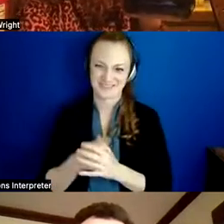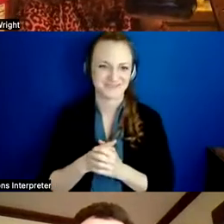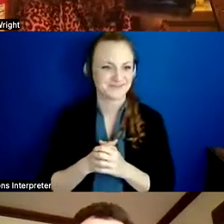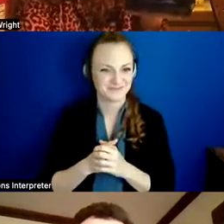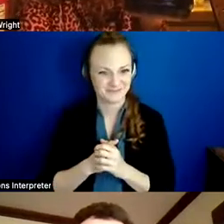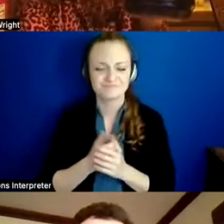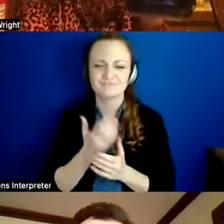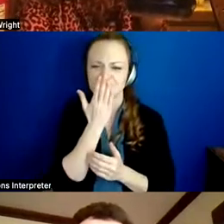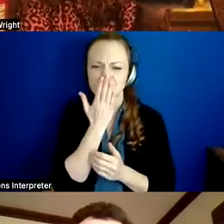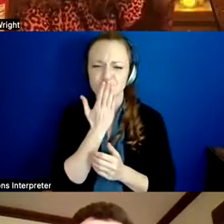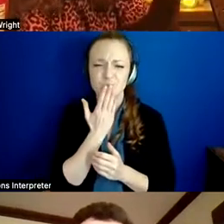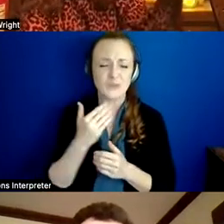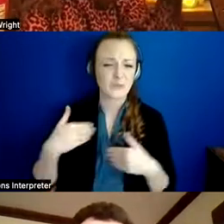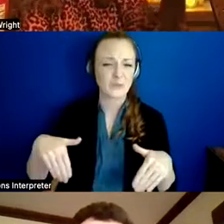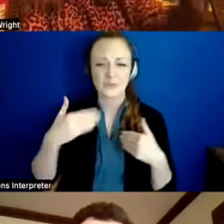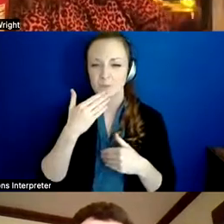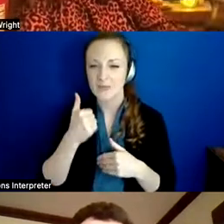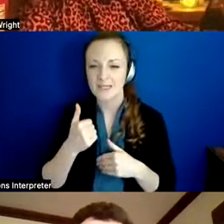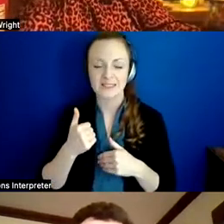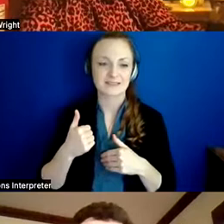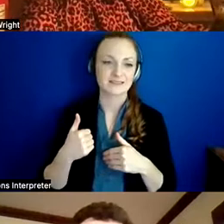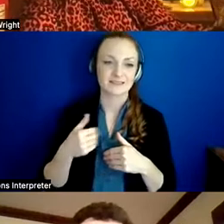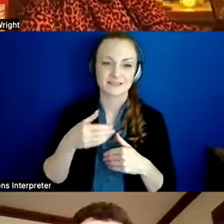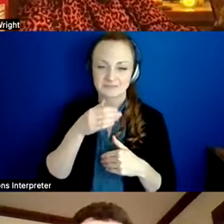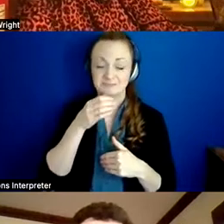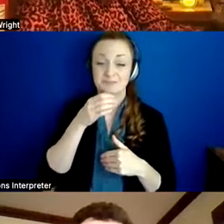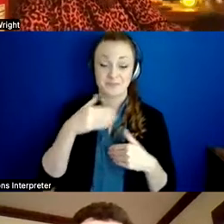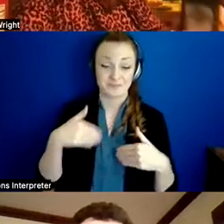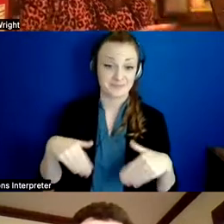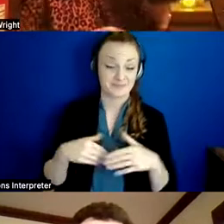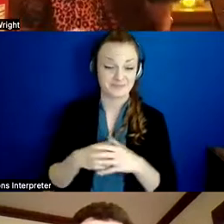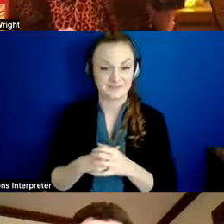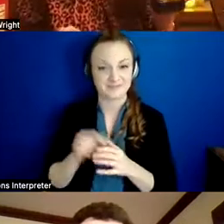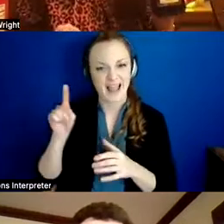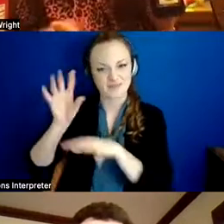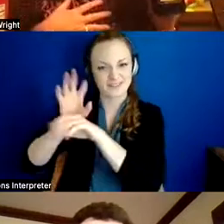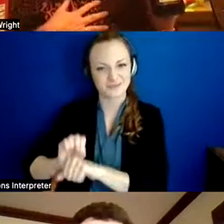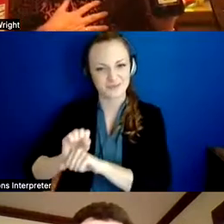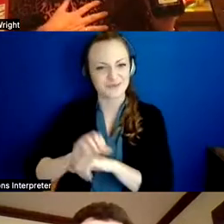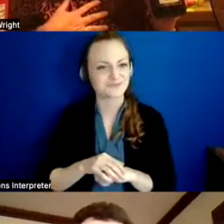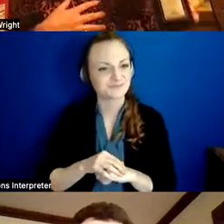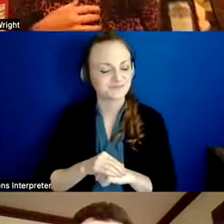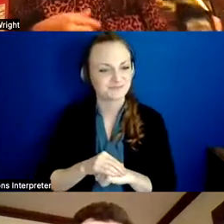19:35:37 It's definitely an acquired taste but so this is what I do for my hero set is